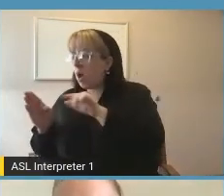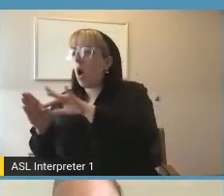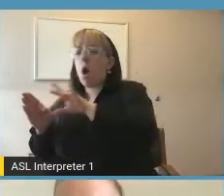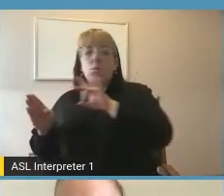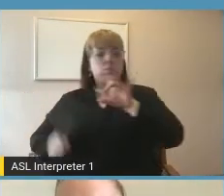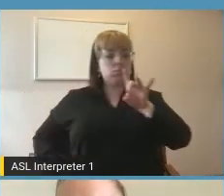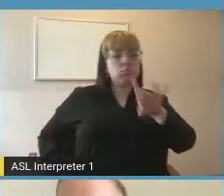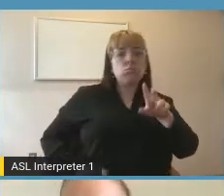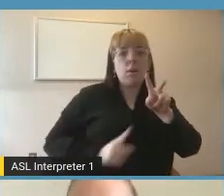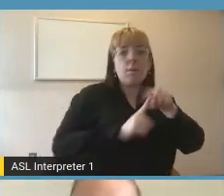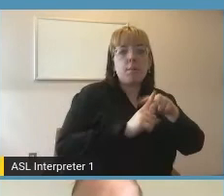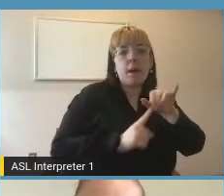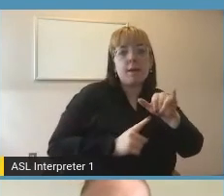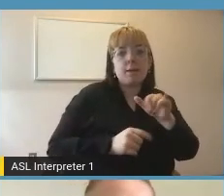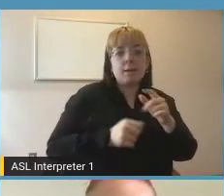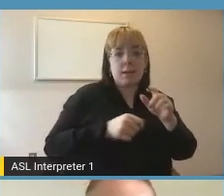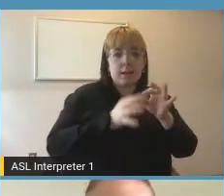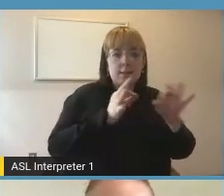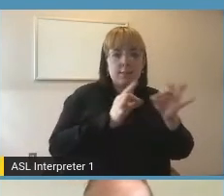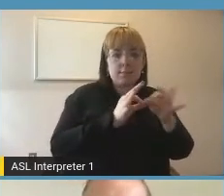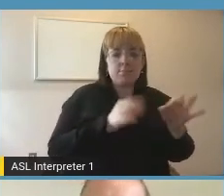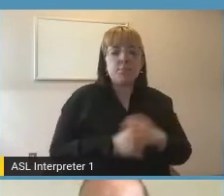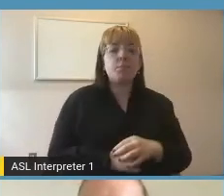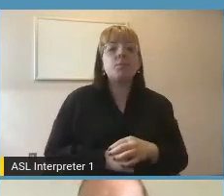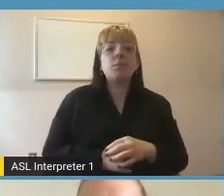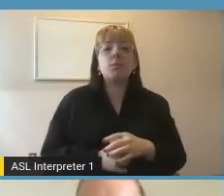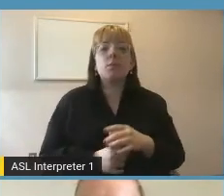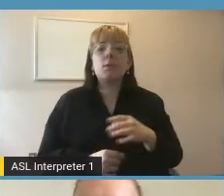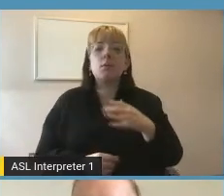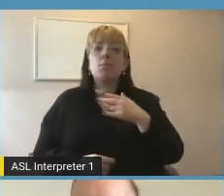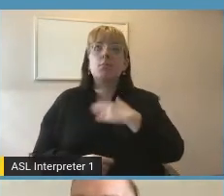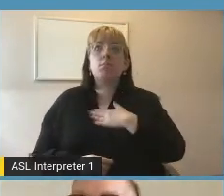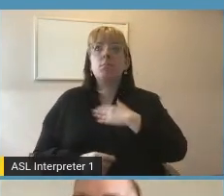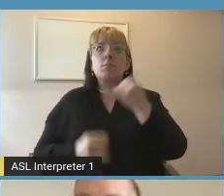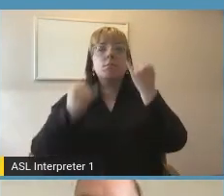And in my mind the ideal is when someone listens and they say oh you made me sound better than